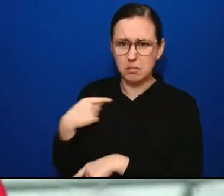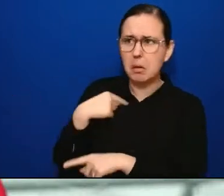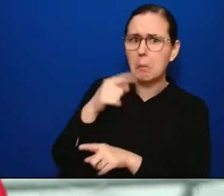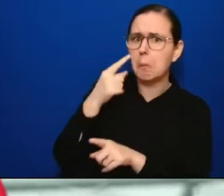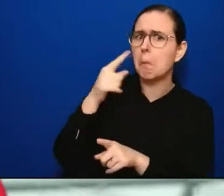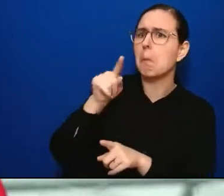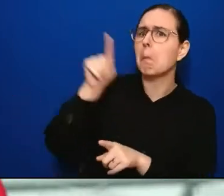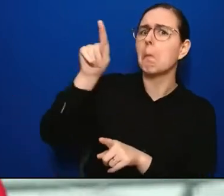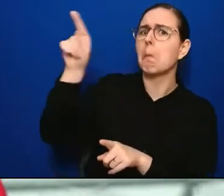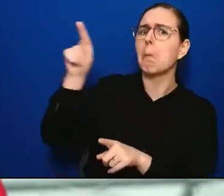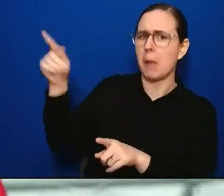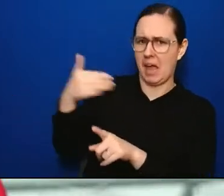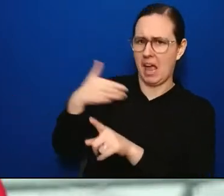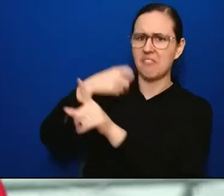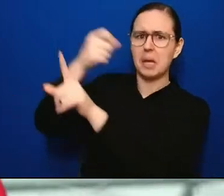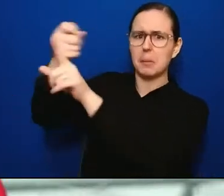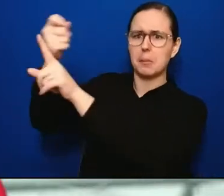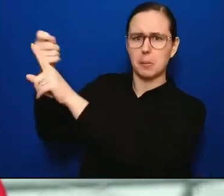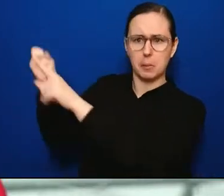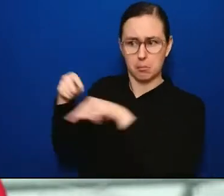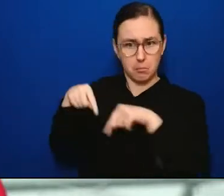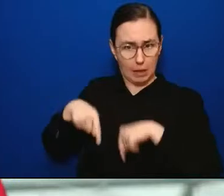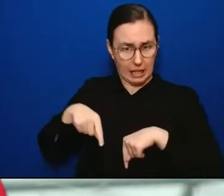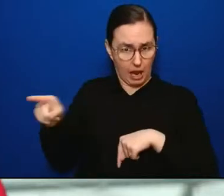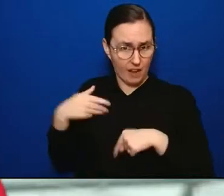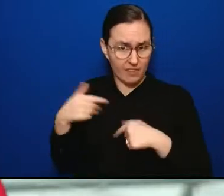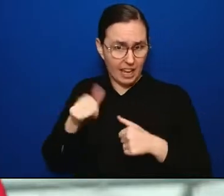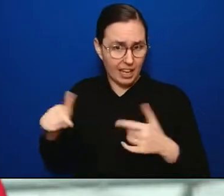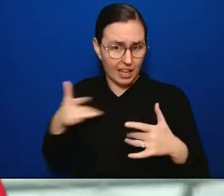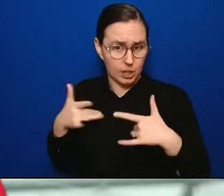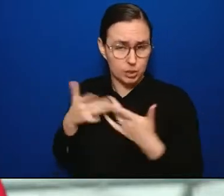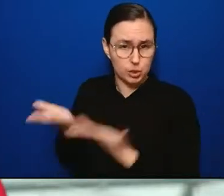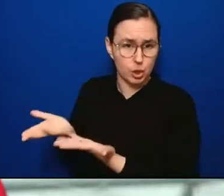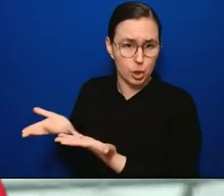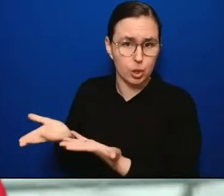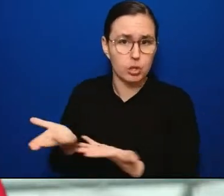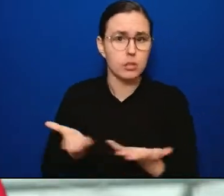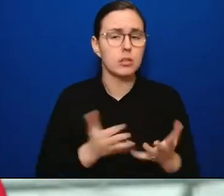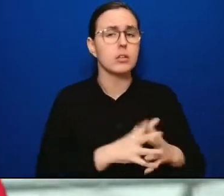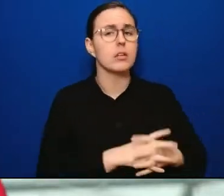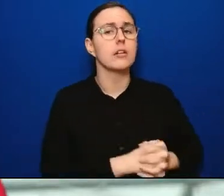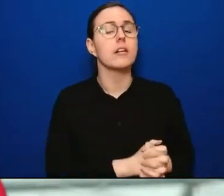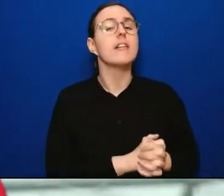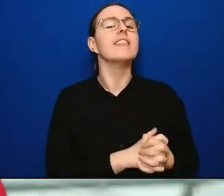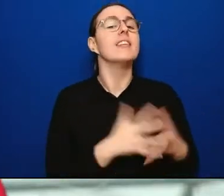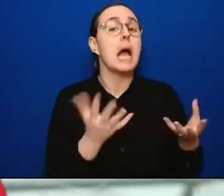happening in other parts of the world? Yeah So I actually don't